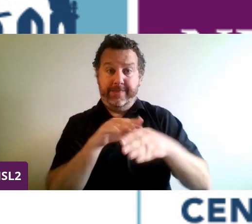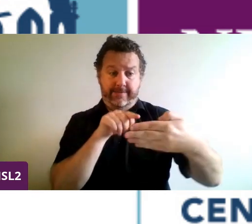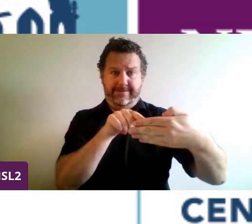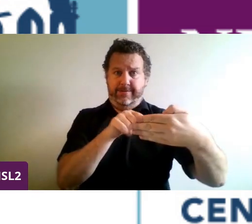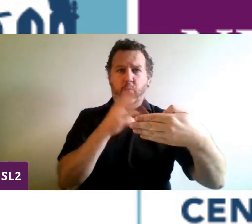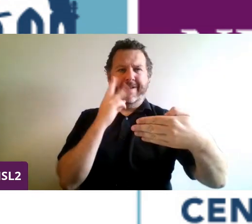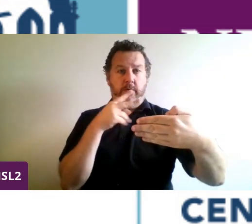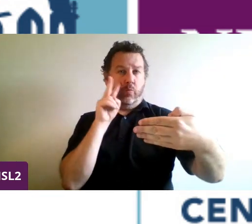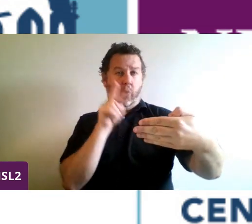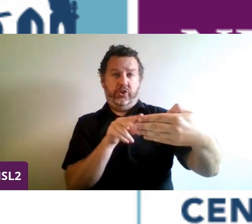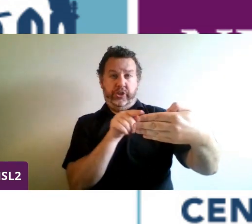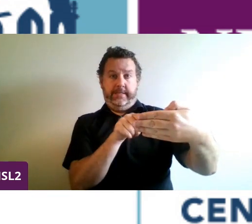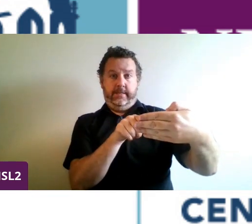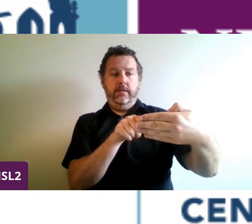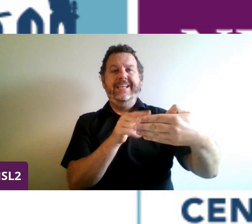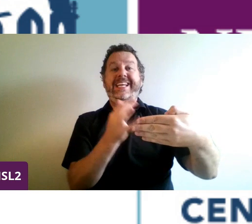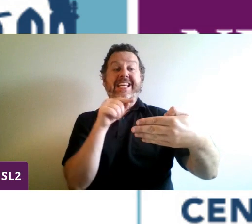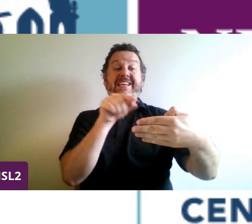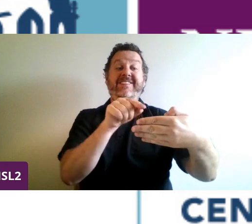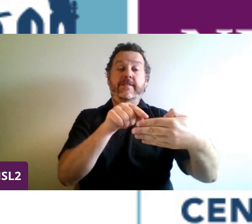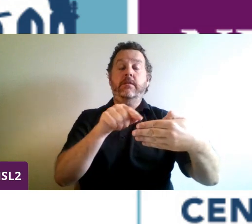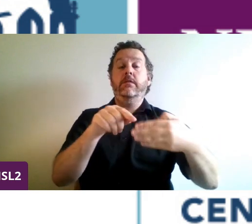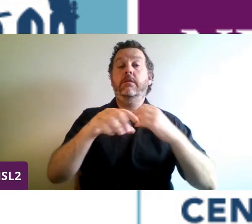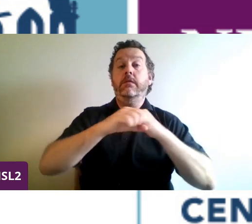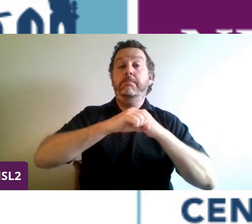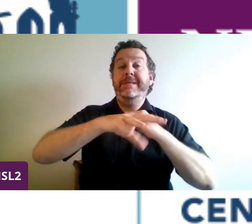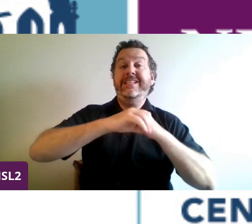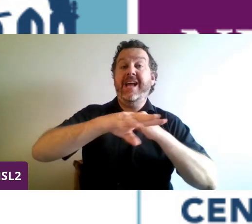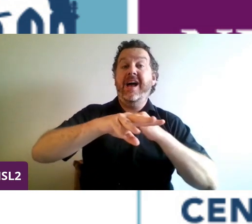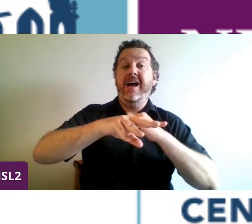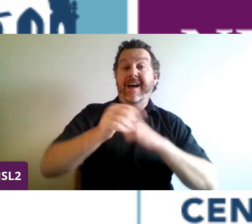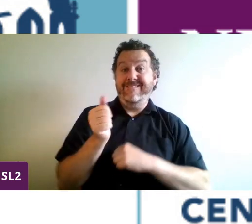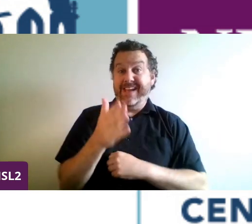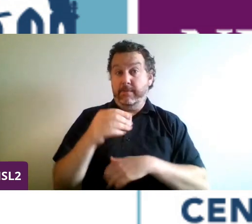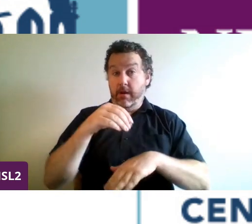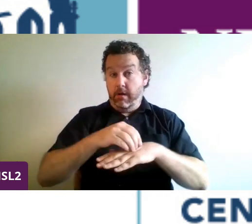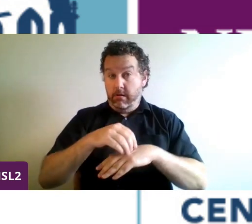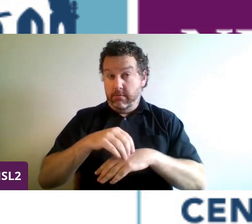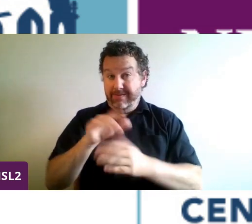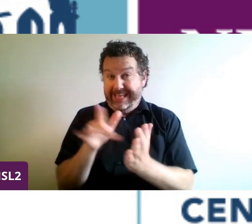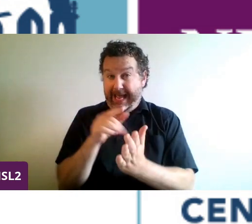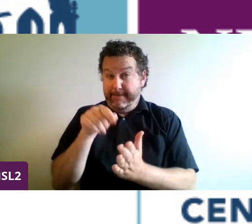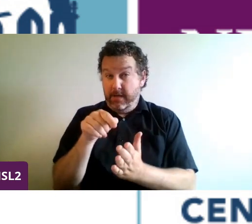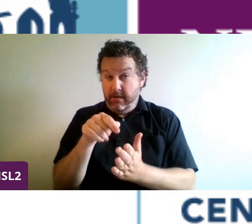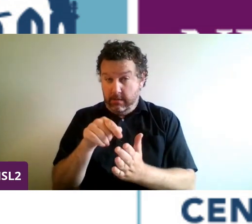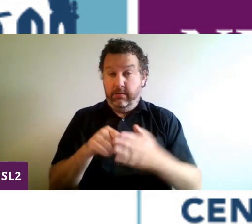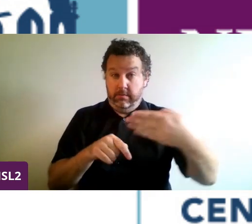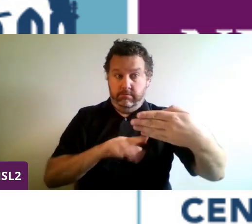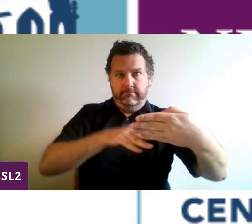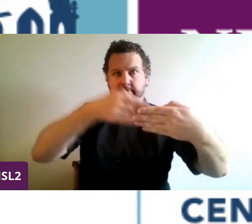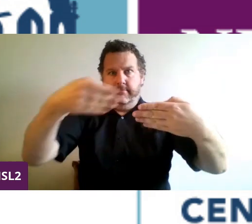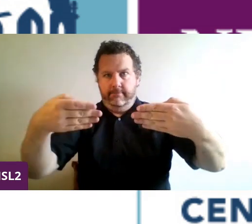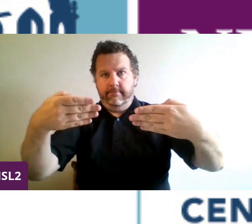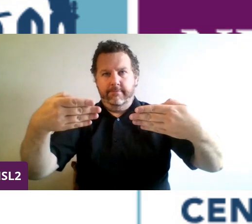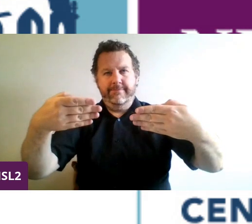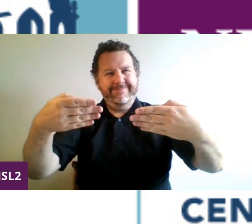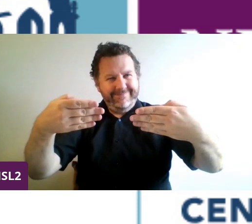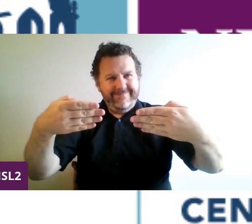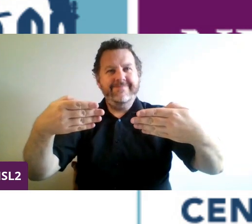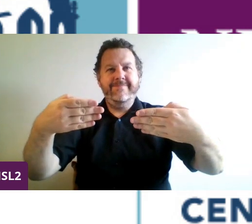through the app. And it will do a wide-ranging , excuse me, a wide variety